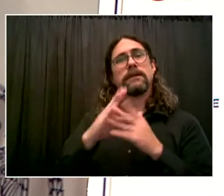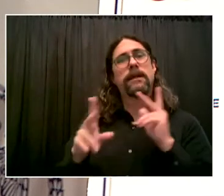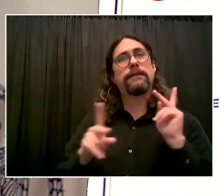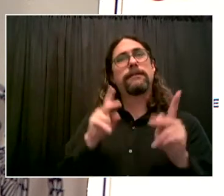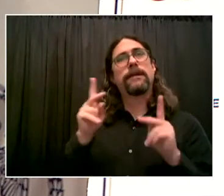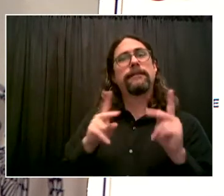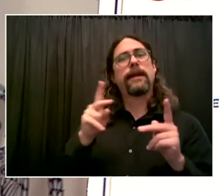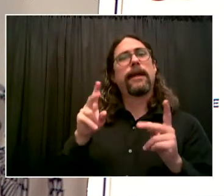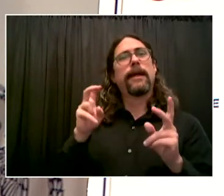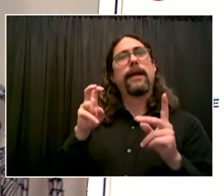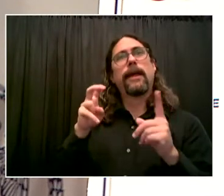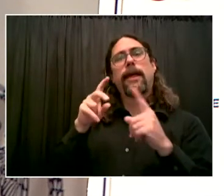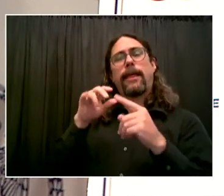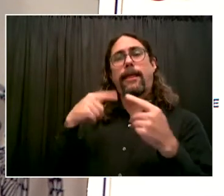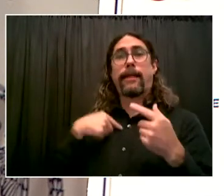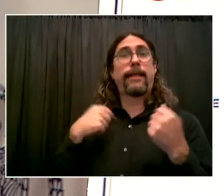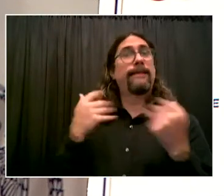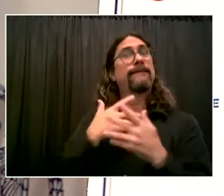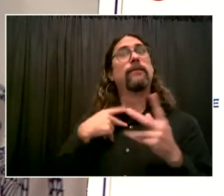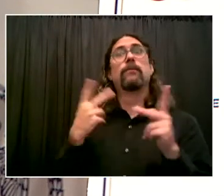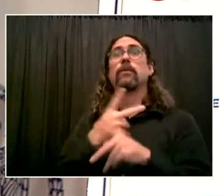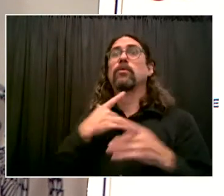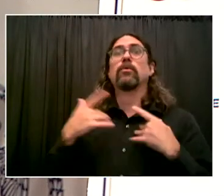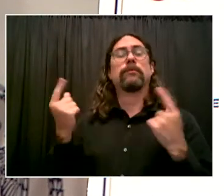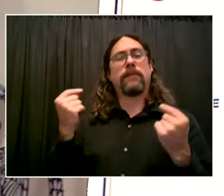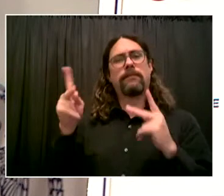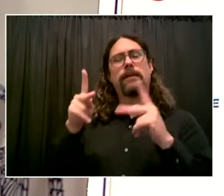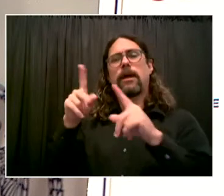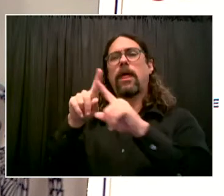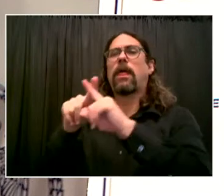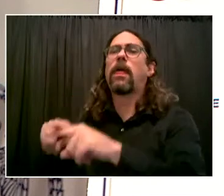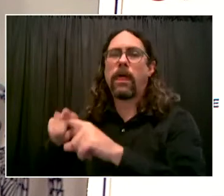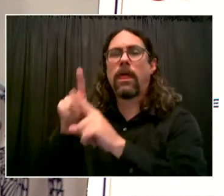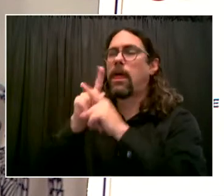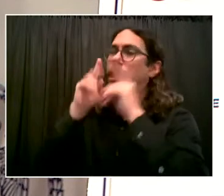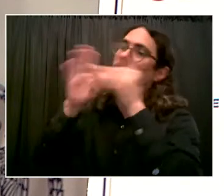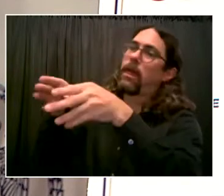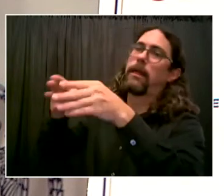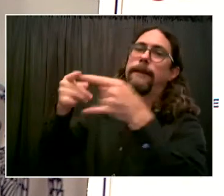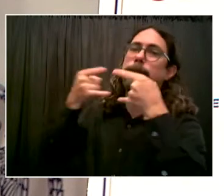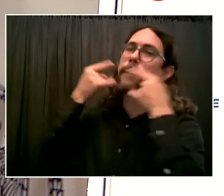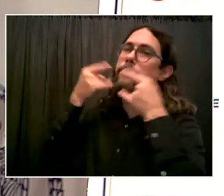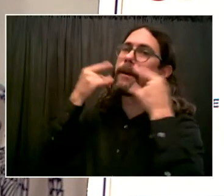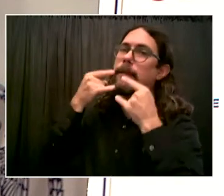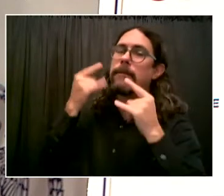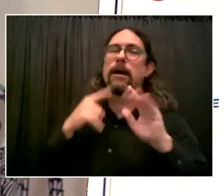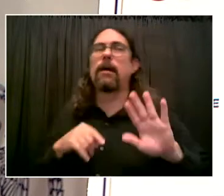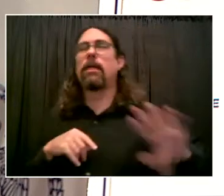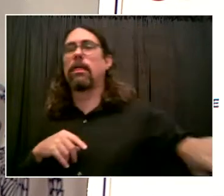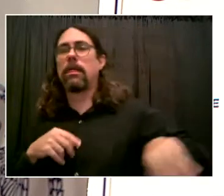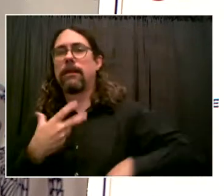A CRUTCH INSTEAD OF PUSHING PEOPLE TO MAKE THE DECISION THEY NEED TO MAKE THIS IS REALLY